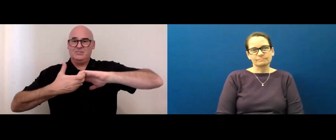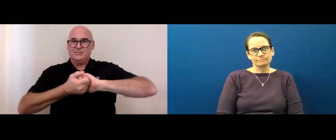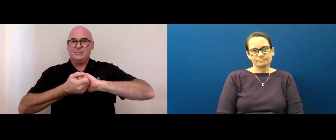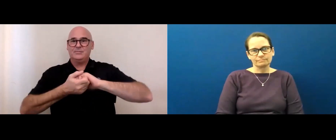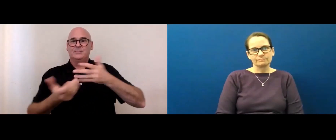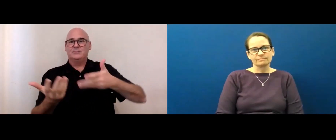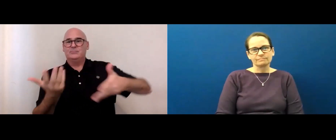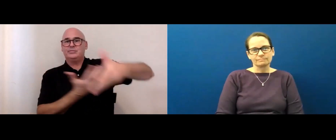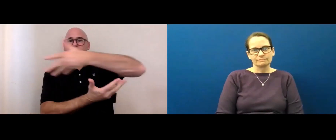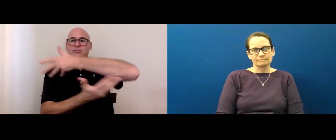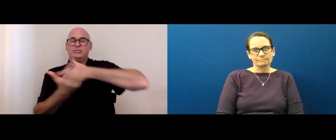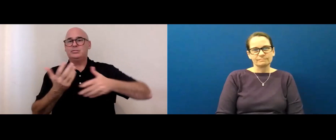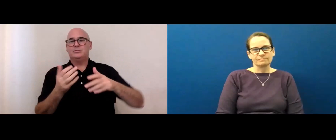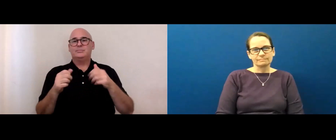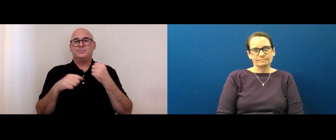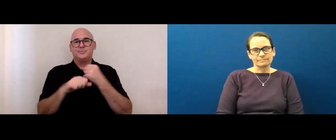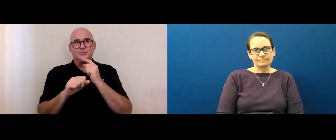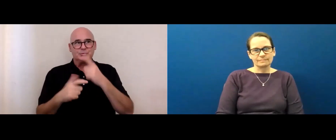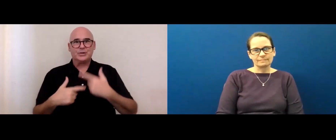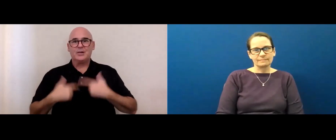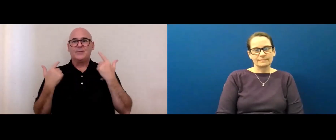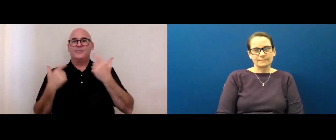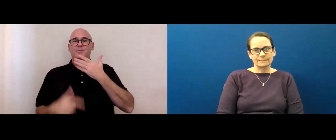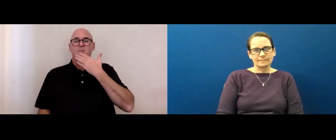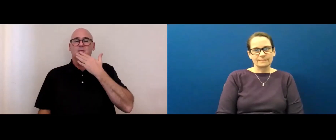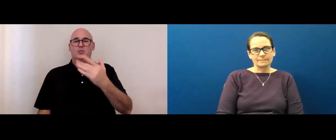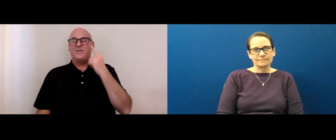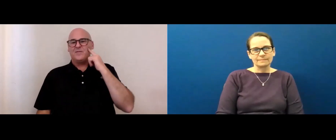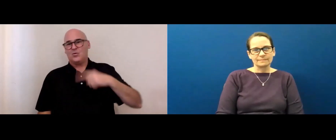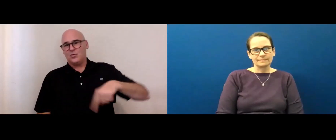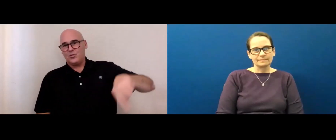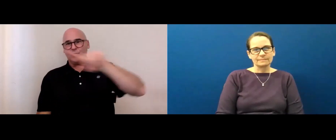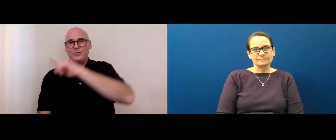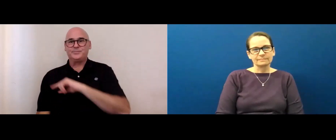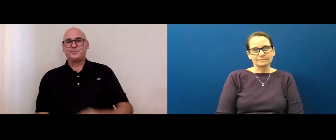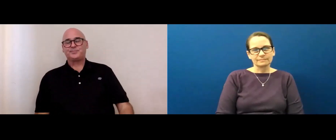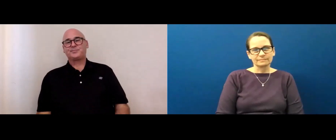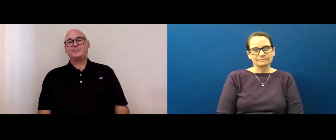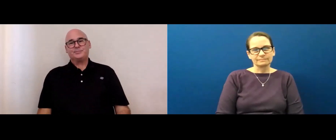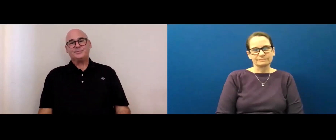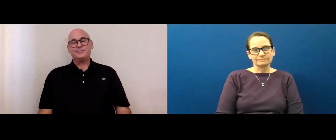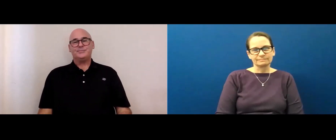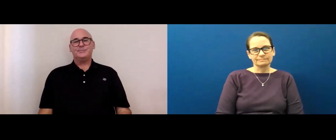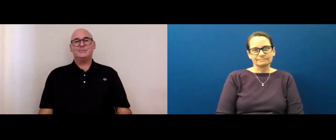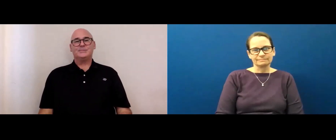so that the community comes together to make sure that the lives are good for all